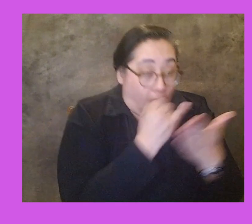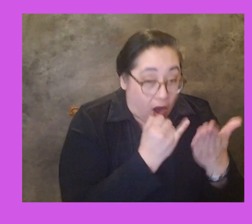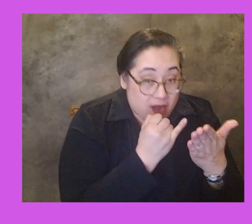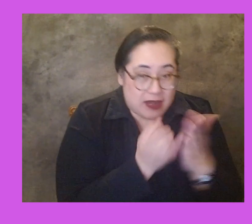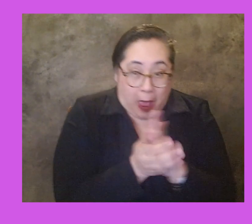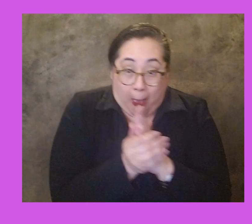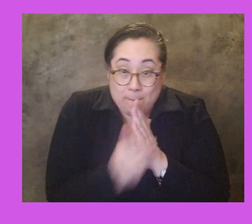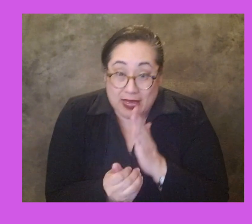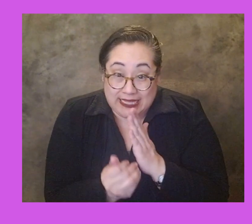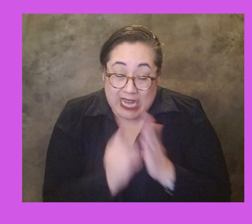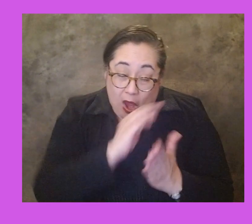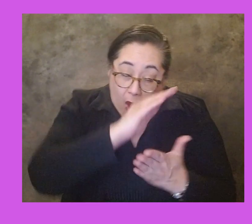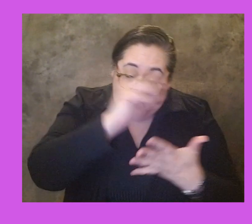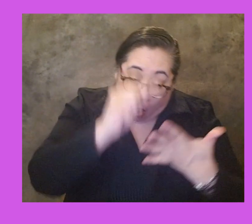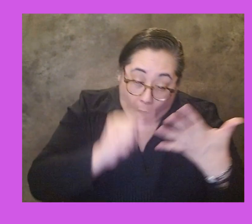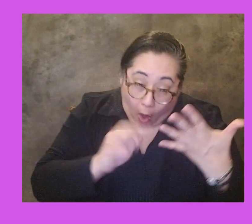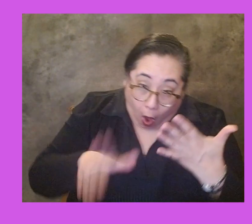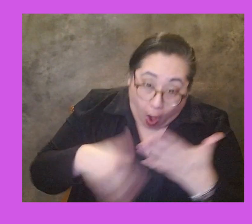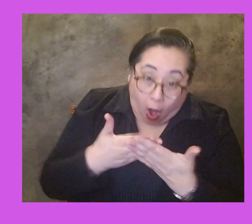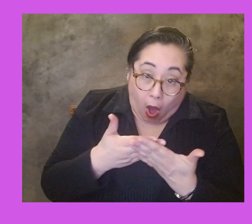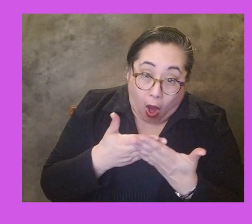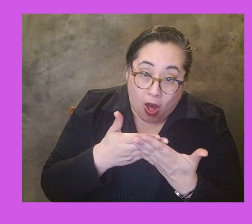And that doesn't just apply to sign language.